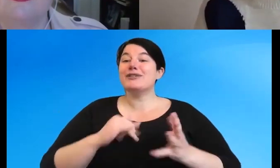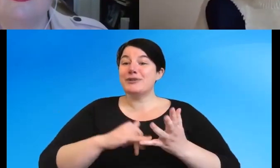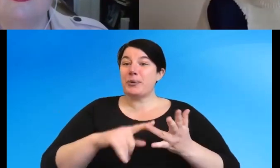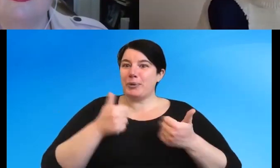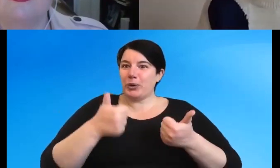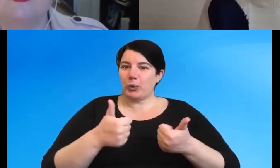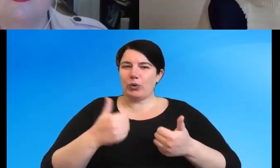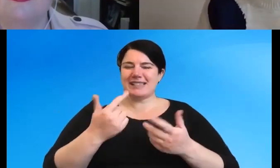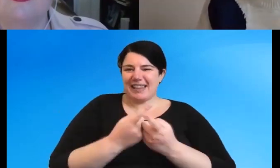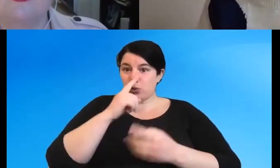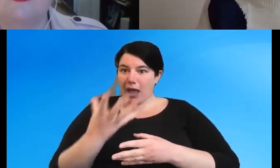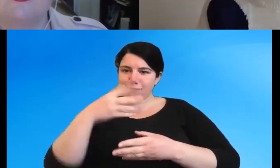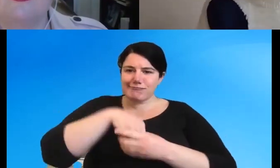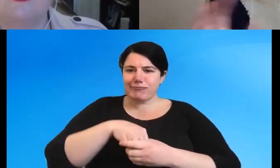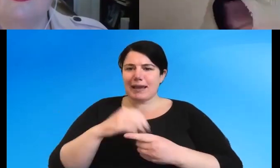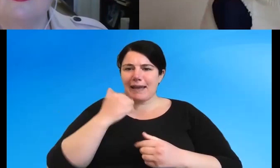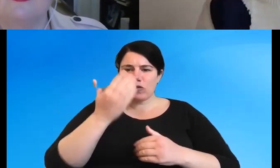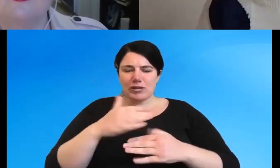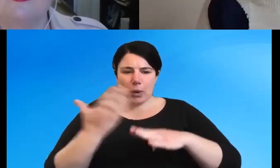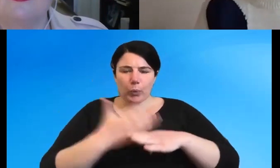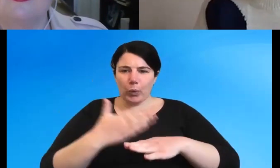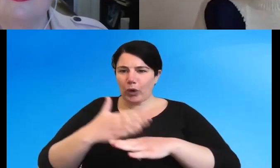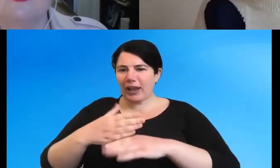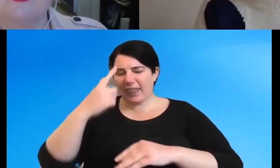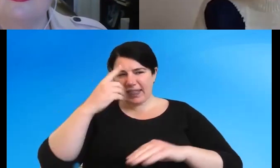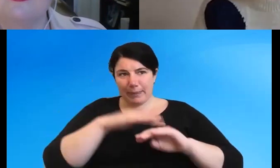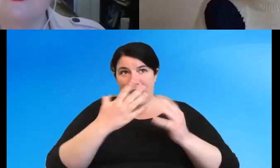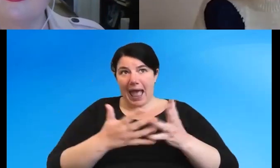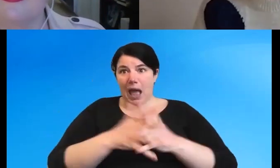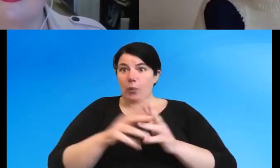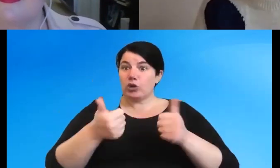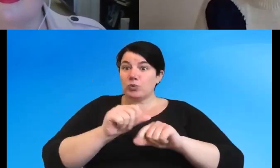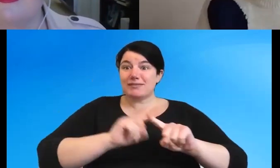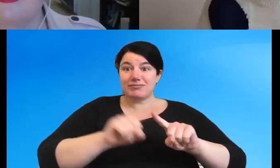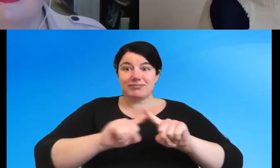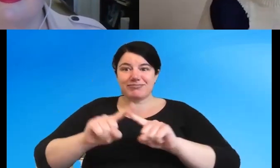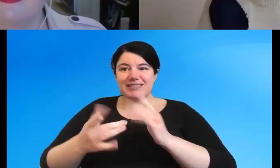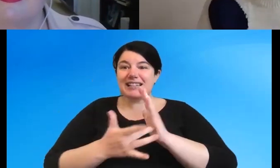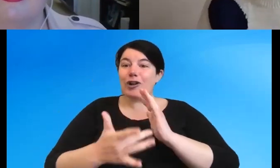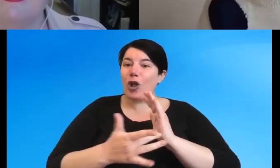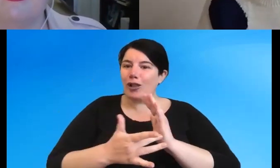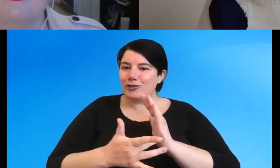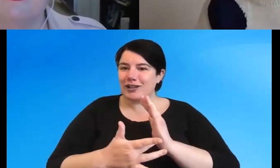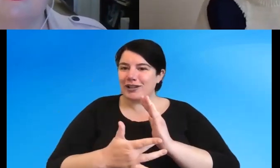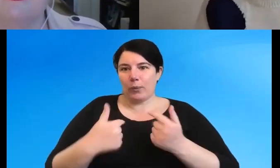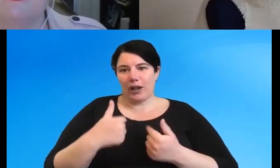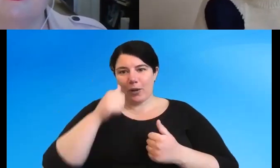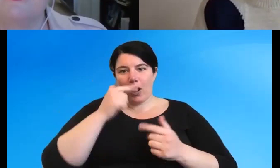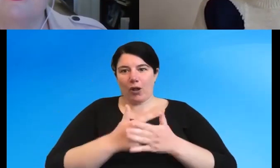practical about how we can start to think about how we use all these digital platforms.